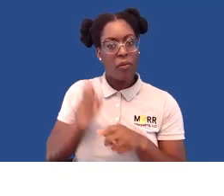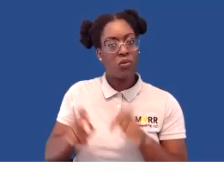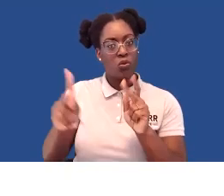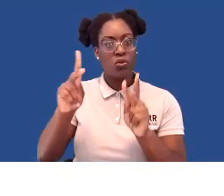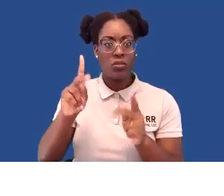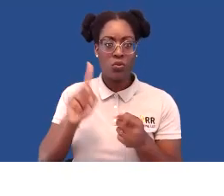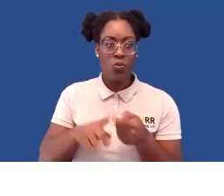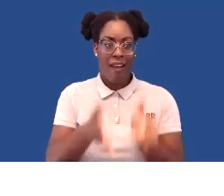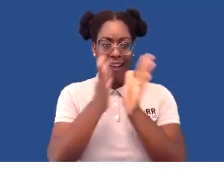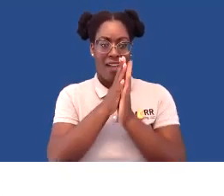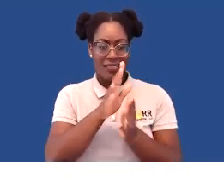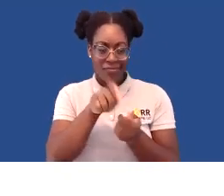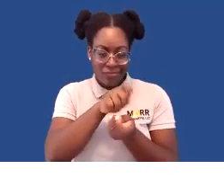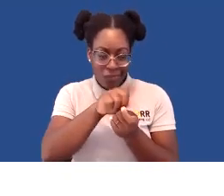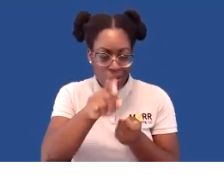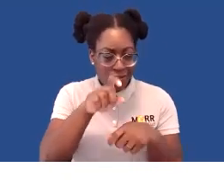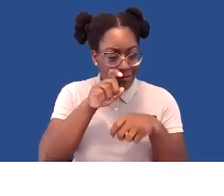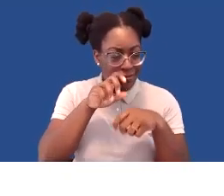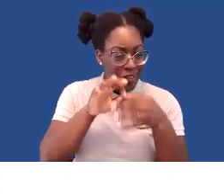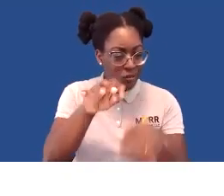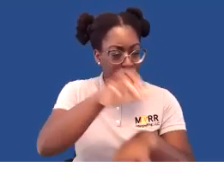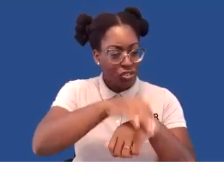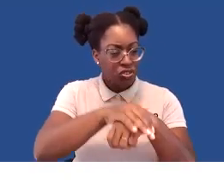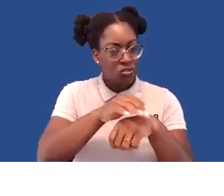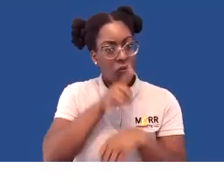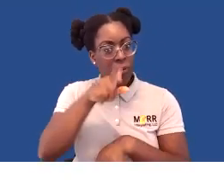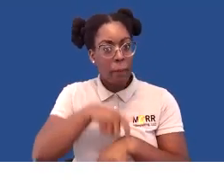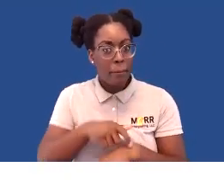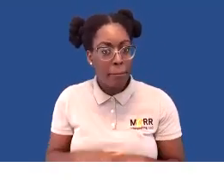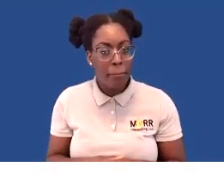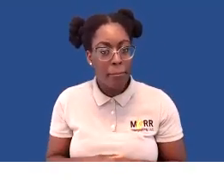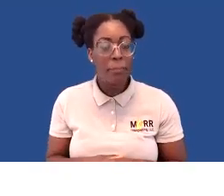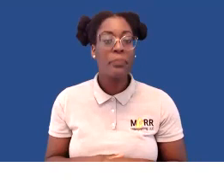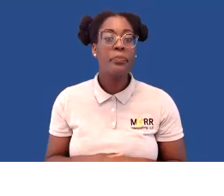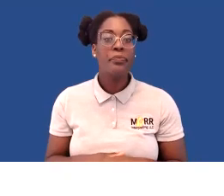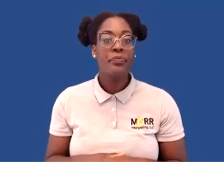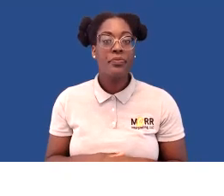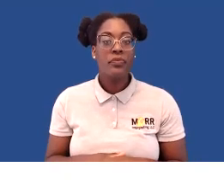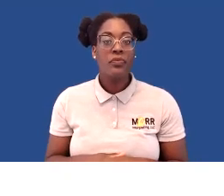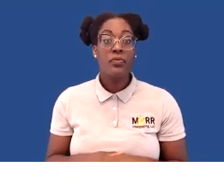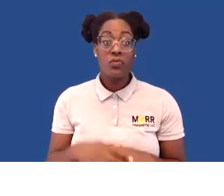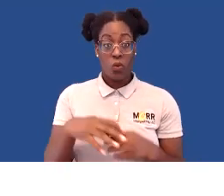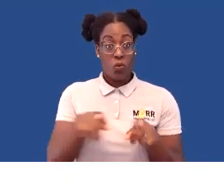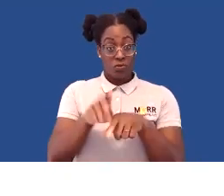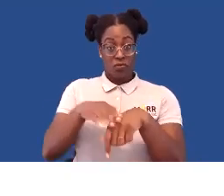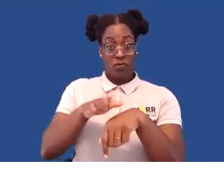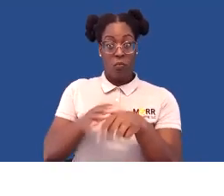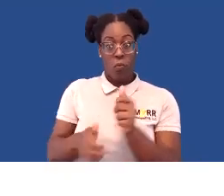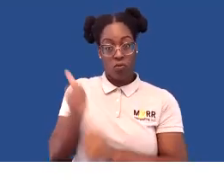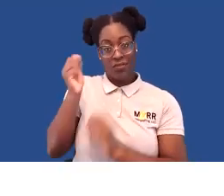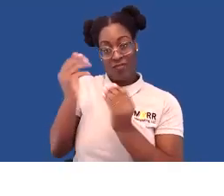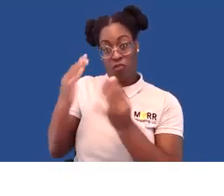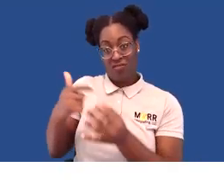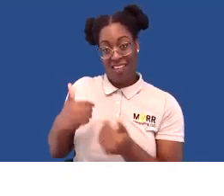I should note: most of the information that I'm pulling from research is about online writing tutoring,